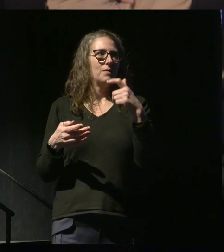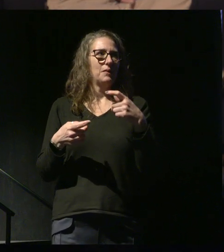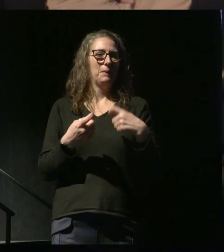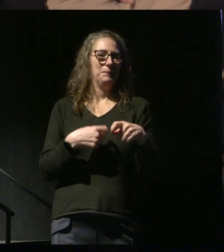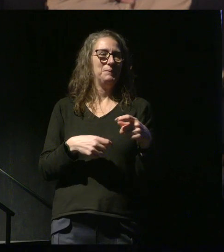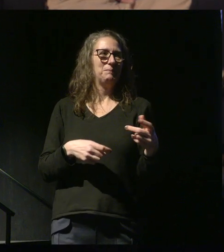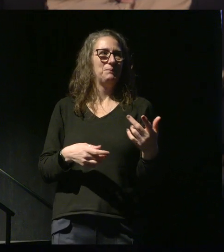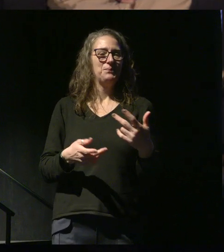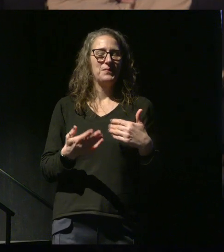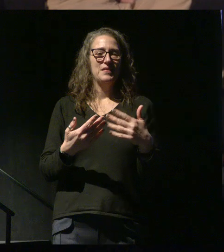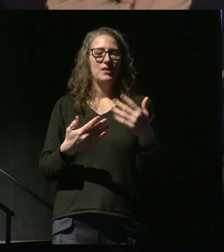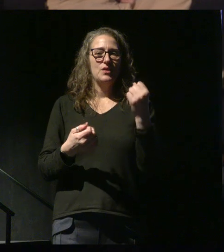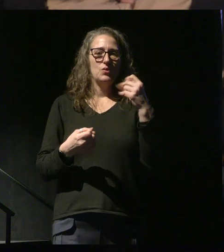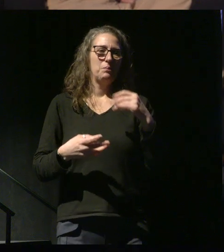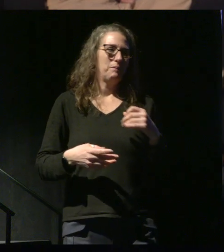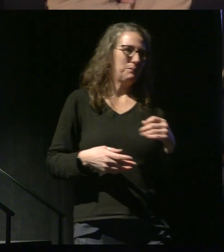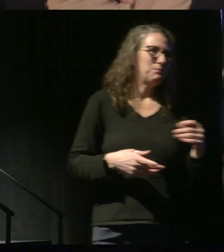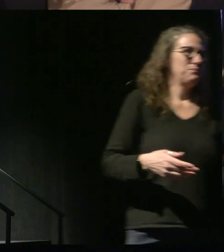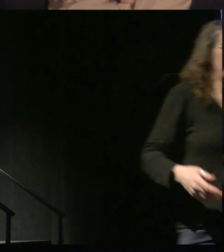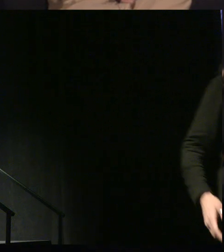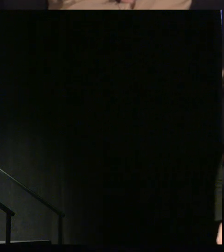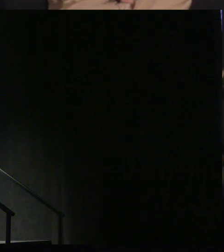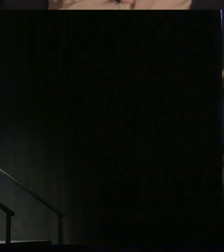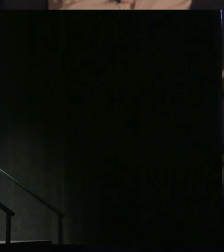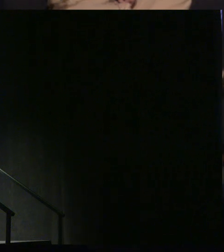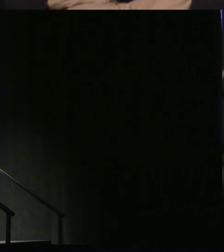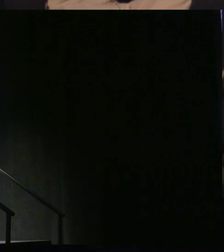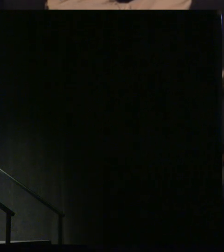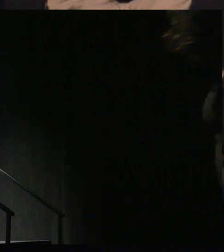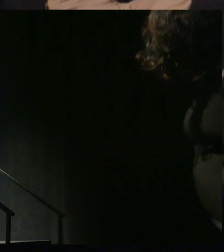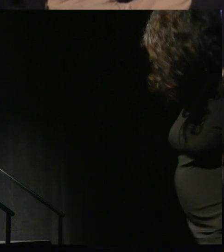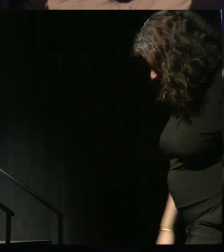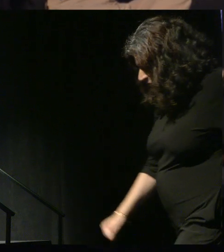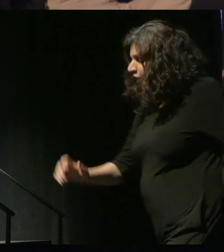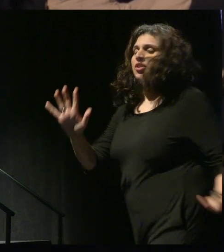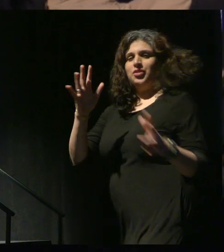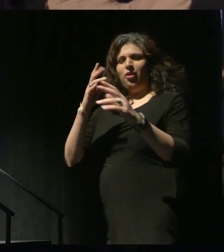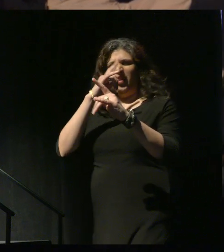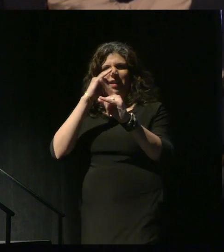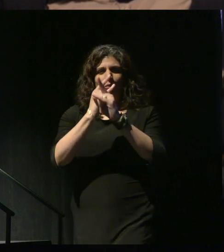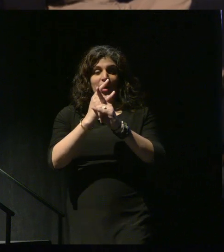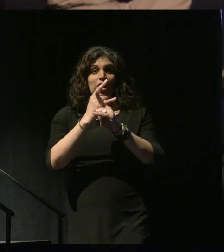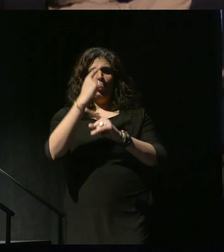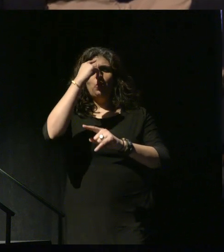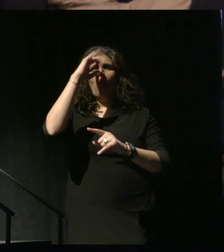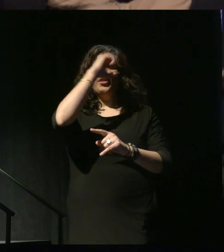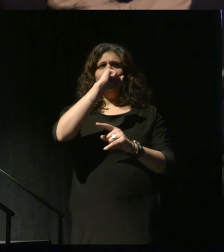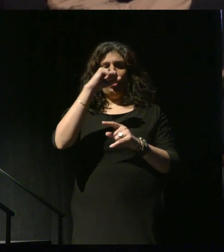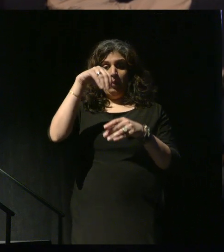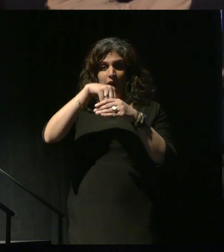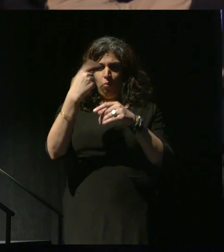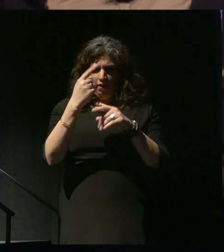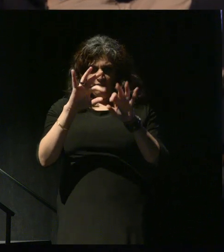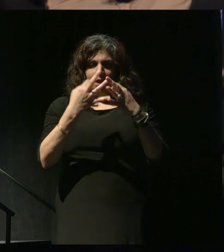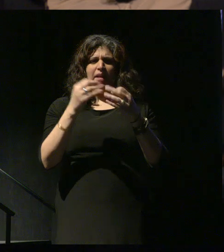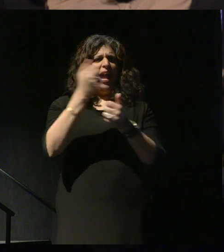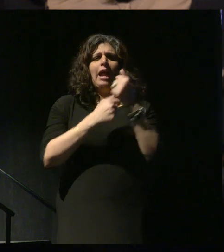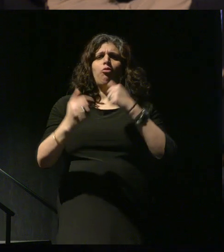you think that everybody has all of the same information, right? And you don't realize that they don't, you know, so she was just like, "Oh, like I had no idea